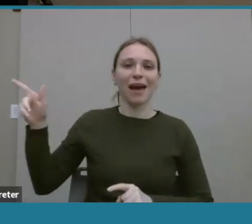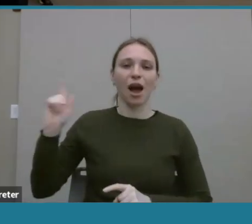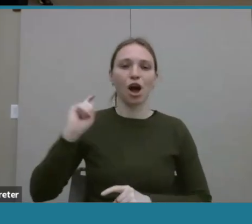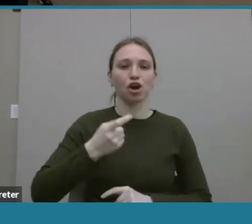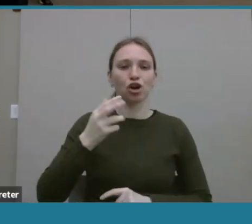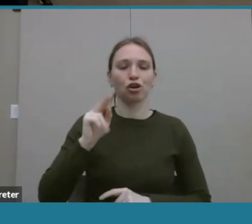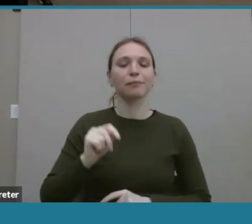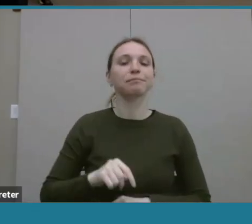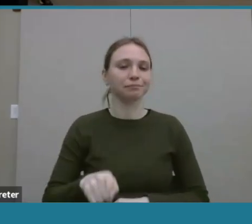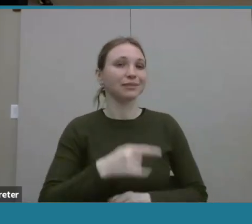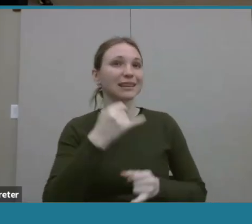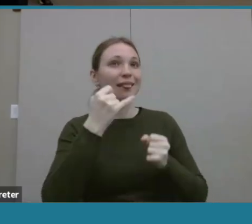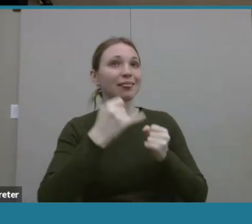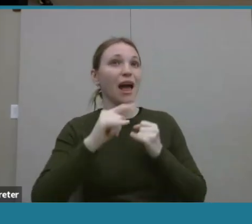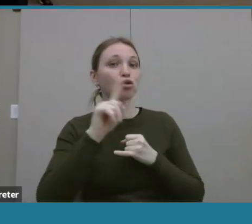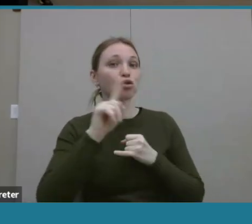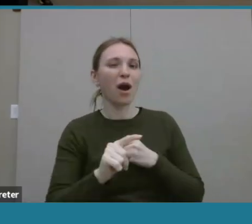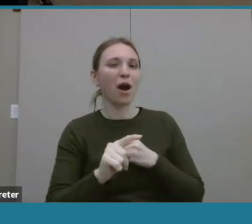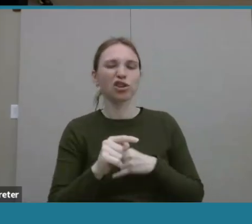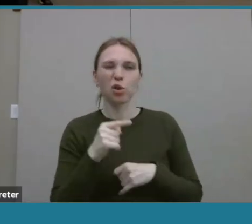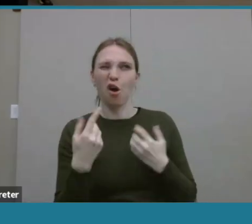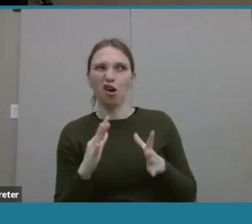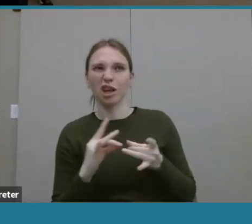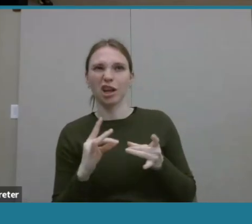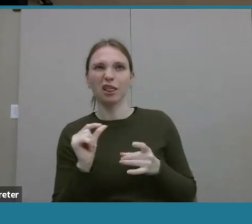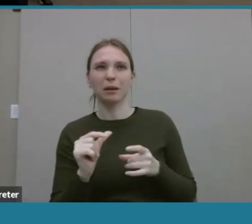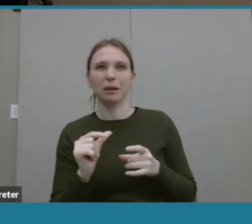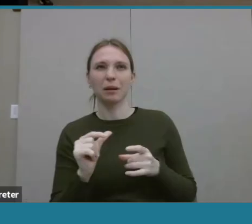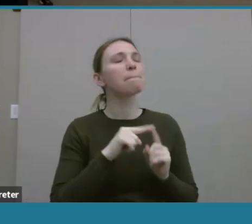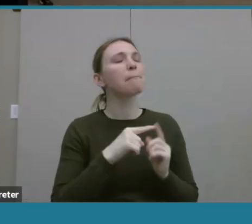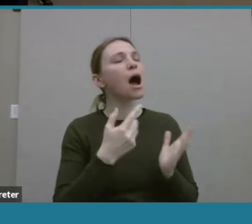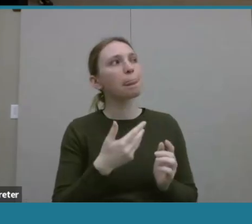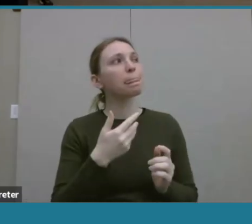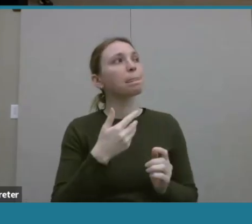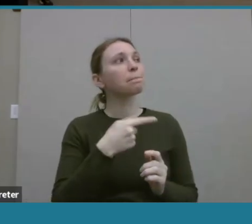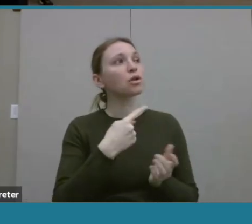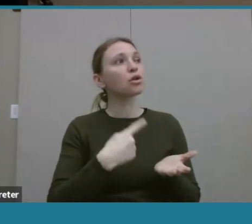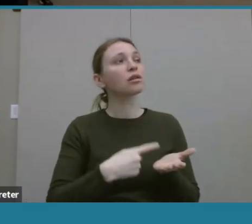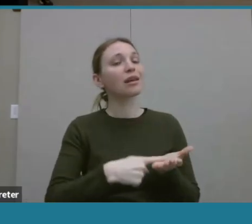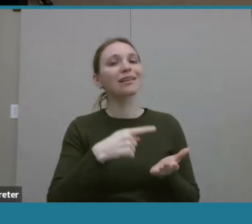And our final question from the chat, you already started speaking on this a little, but if you could talk through the duration of each step of the project,